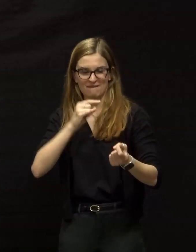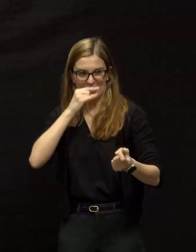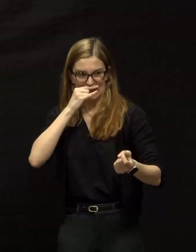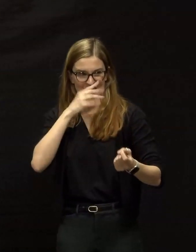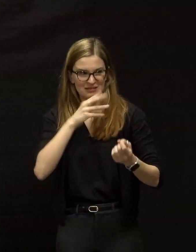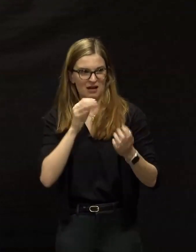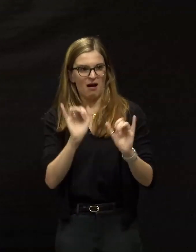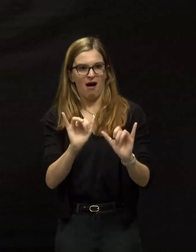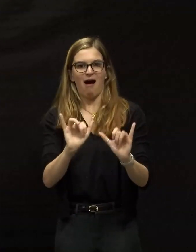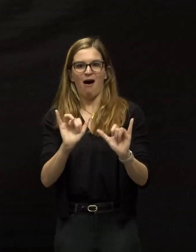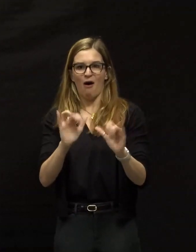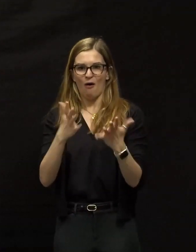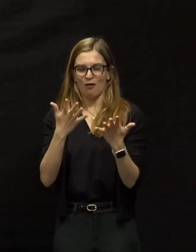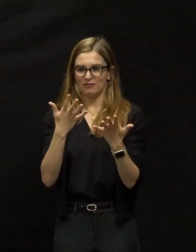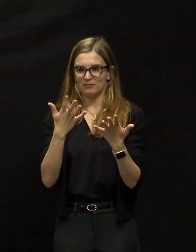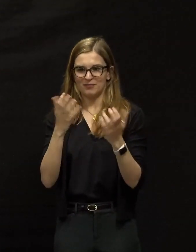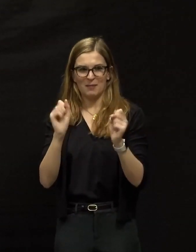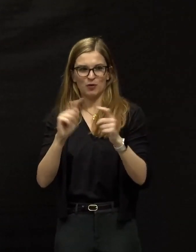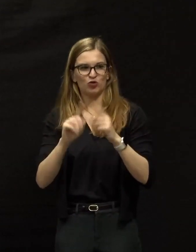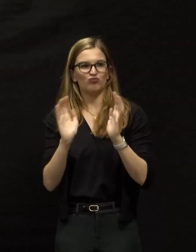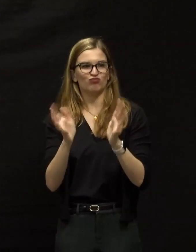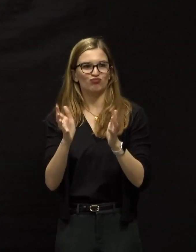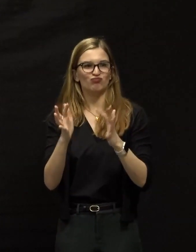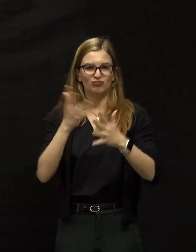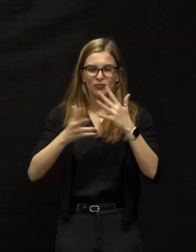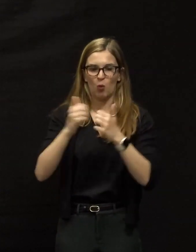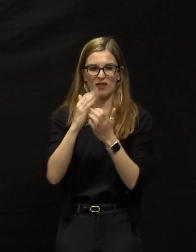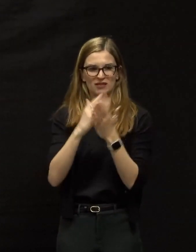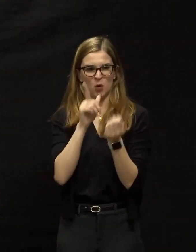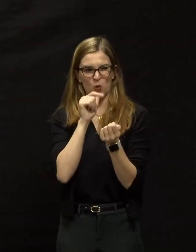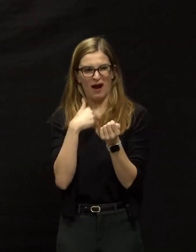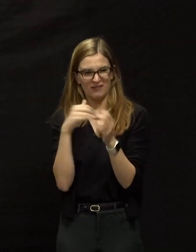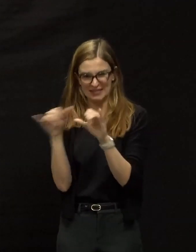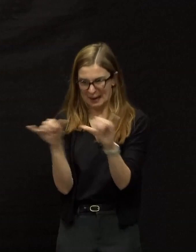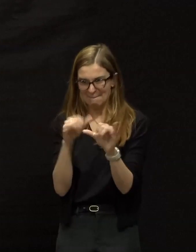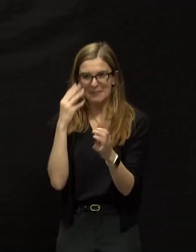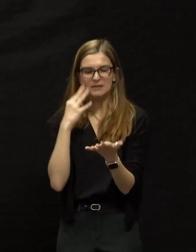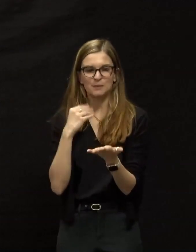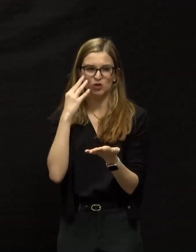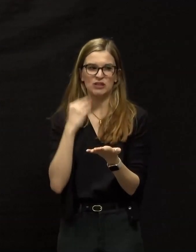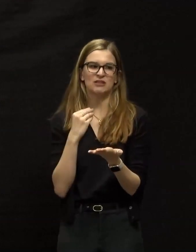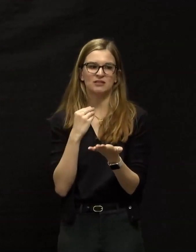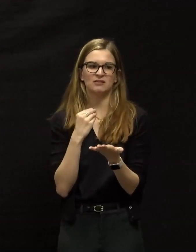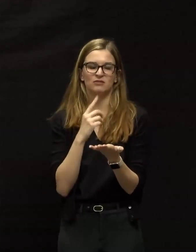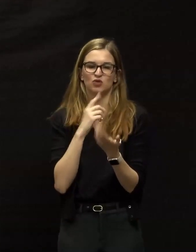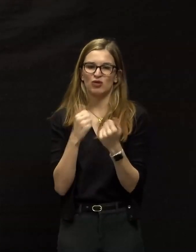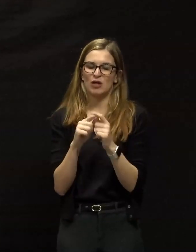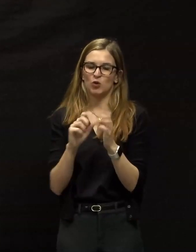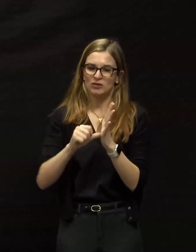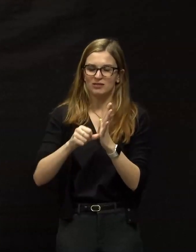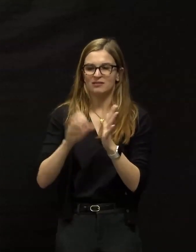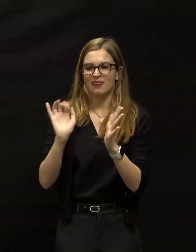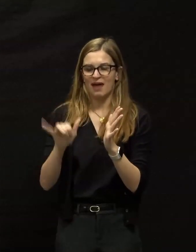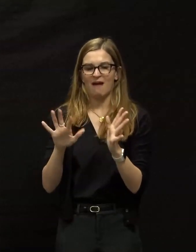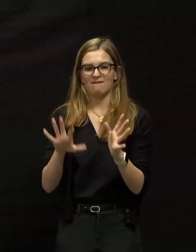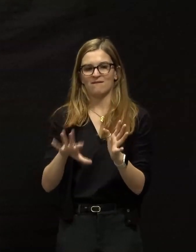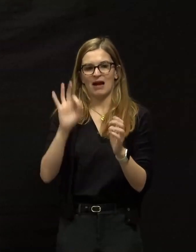other deaf, hard of hearing kids and feel like, you know, I can have conversations with somebody who has had similar experiences to me."